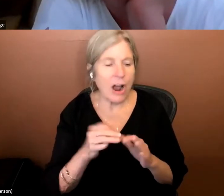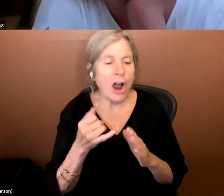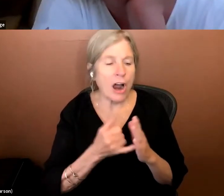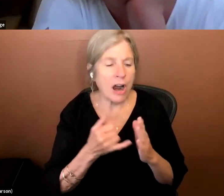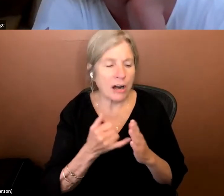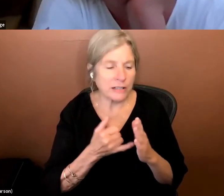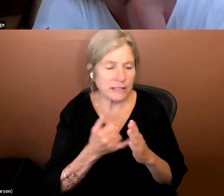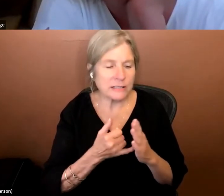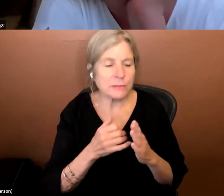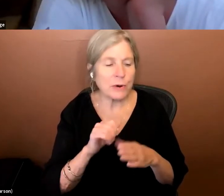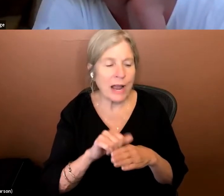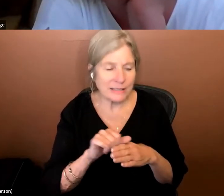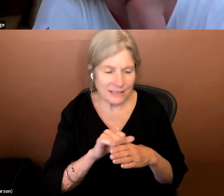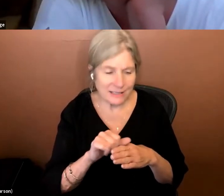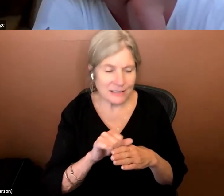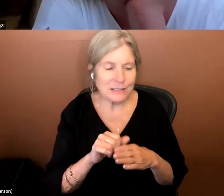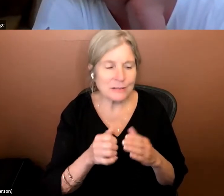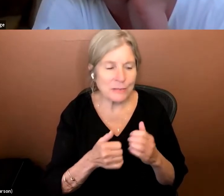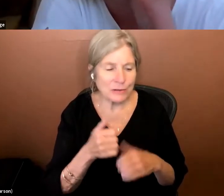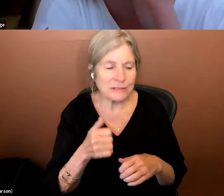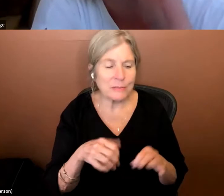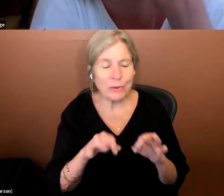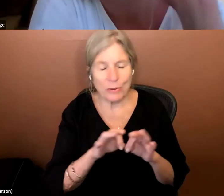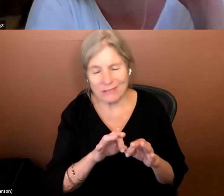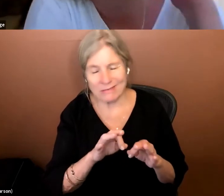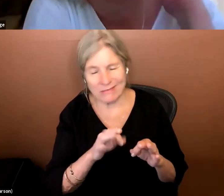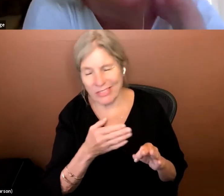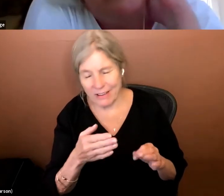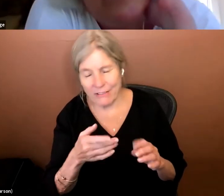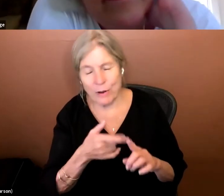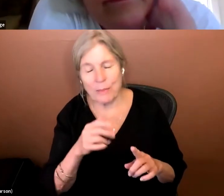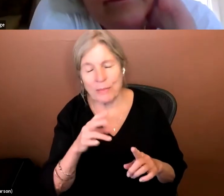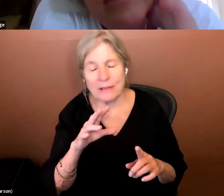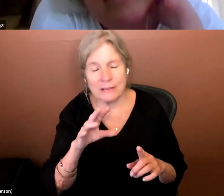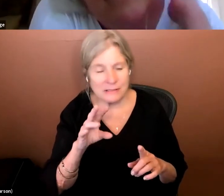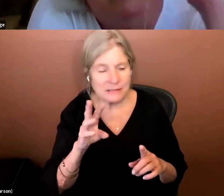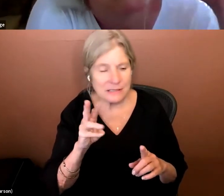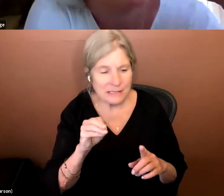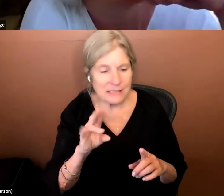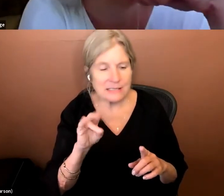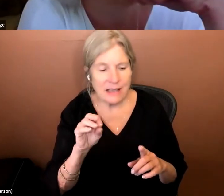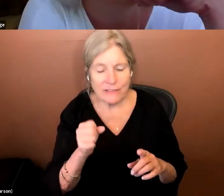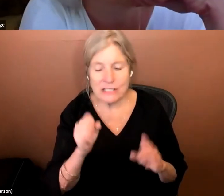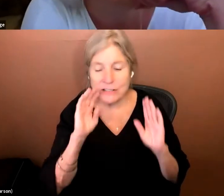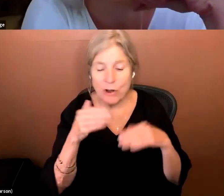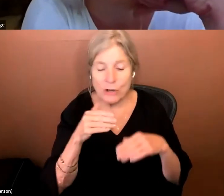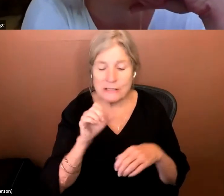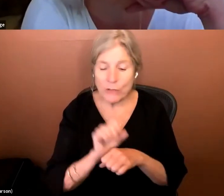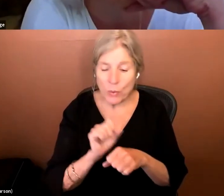artist practice of the 60s and the 70s. The focus of the work was not so much what we would